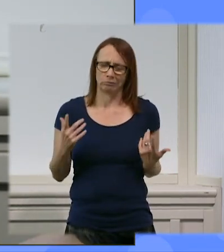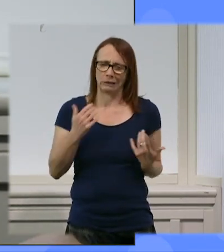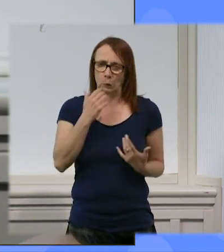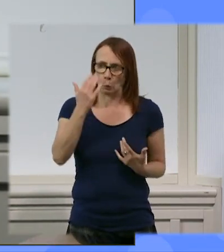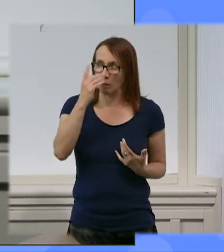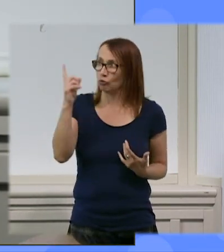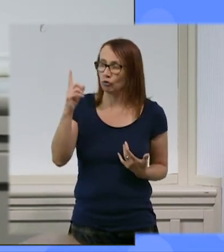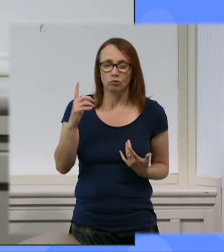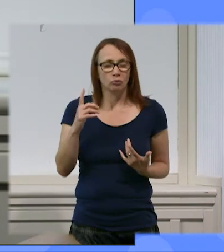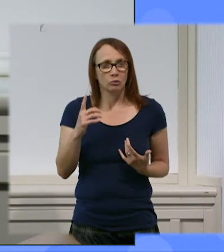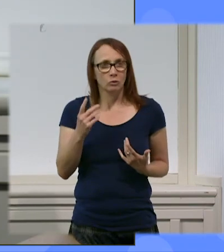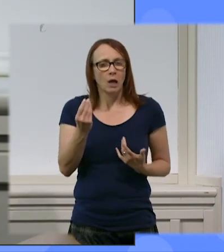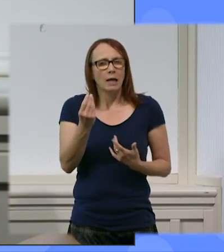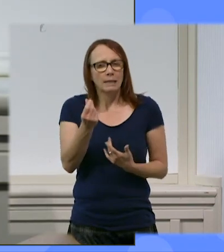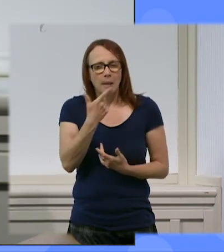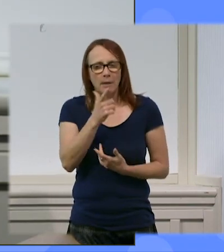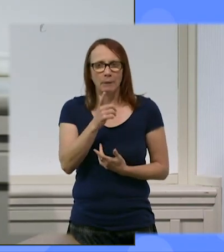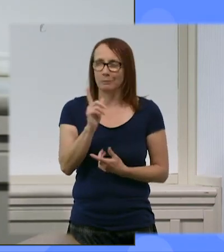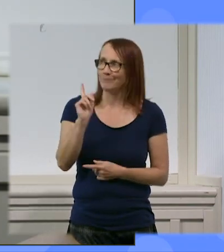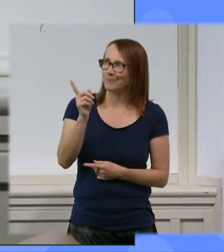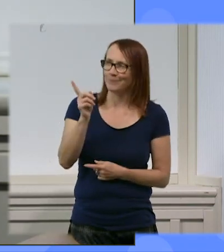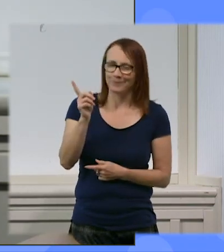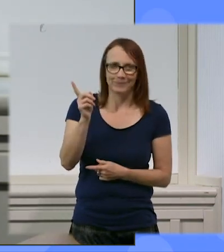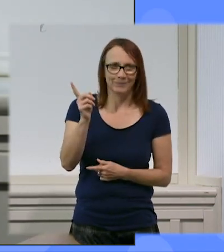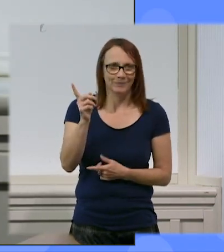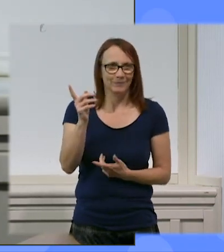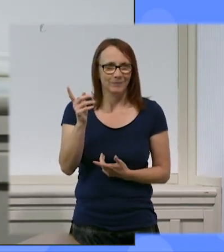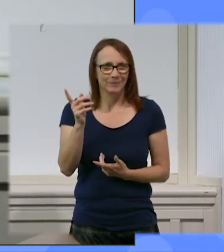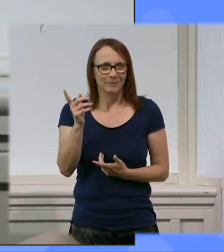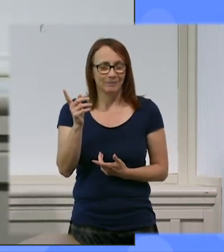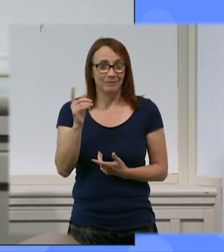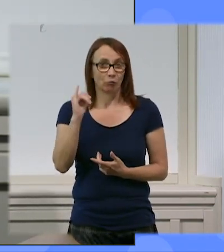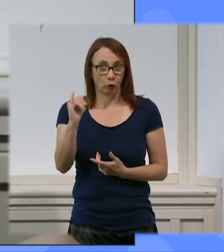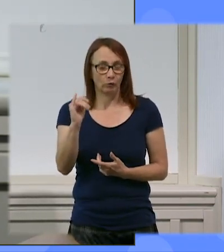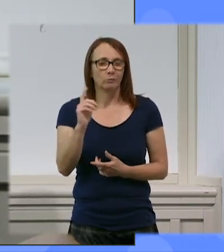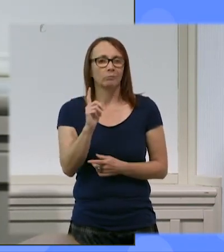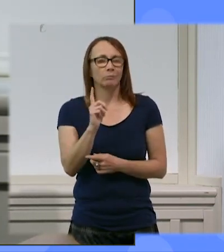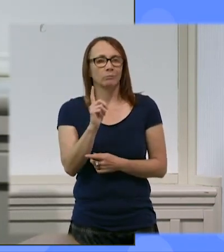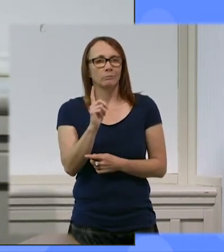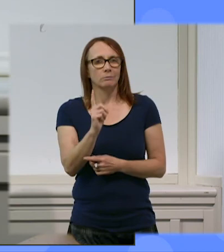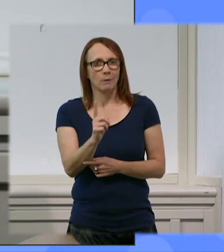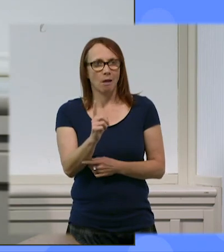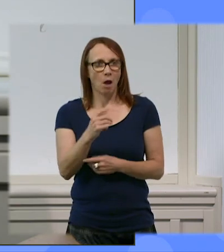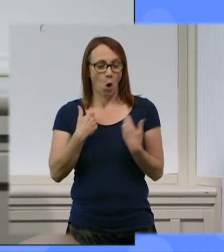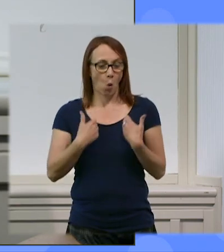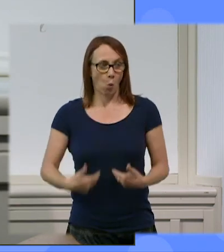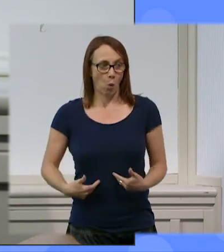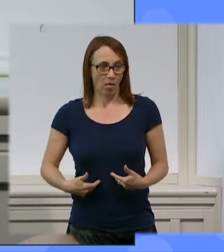are highlighted specifically and not in that space and I think that's completely wrong but I think there's cheering of wealth internally in wealth creation is